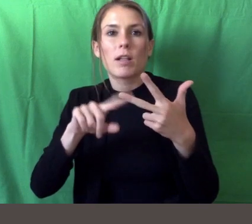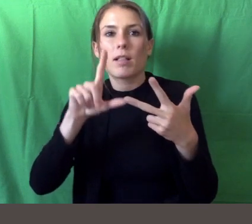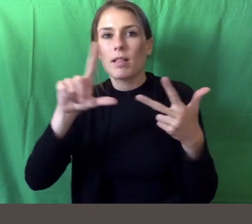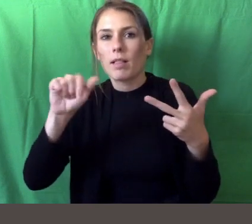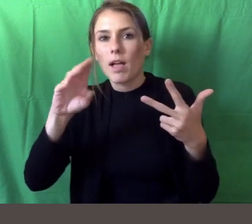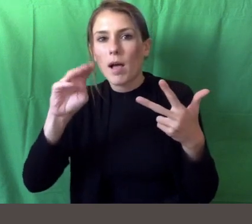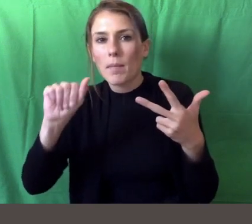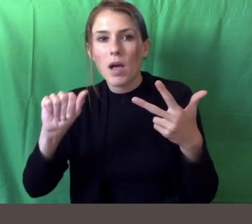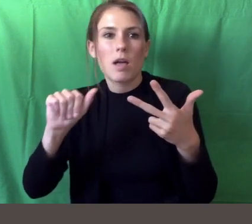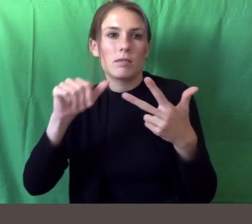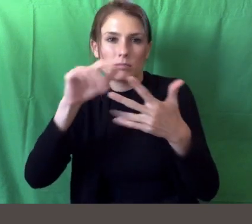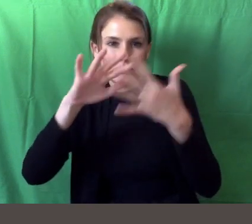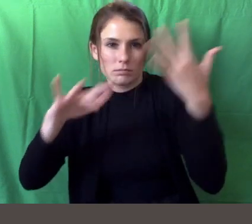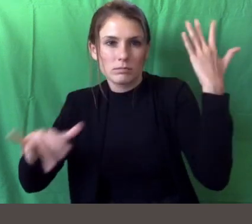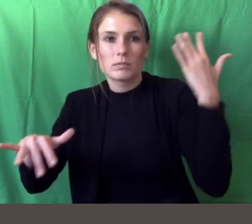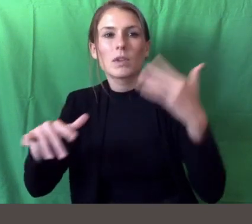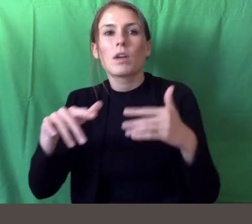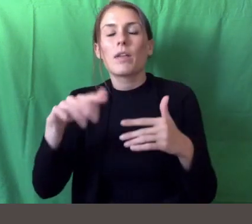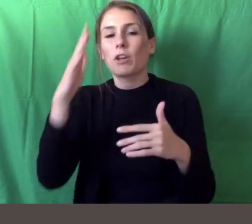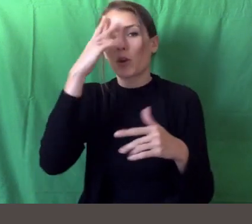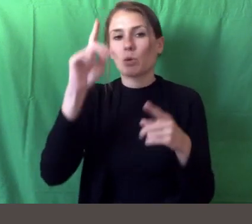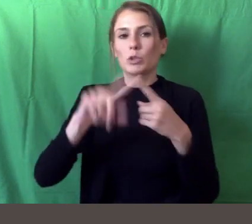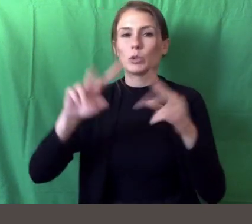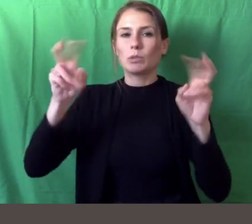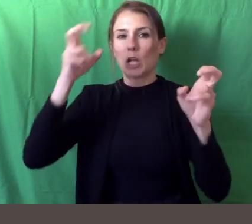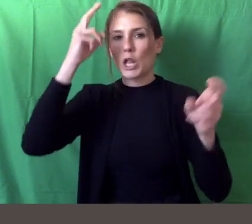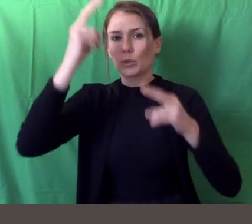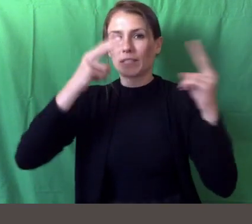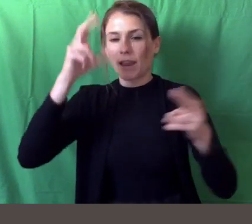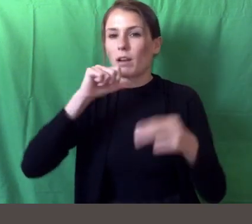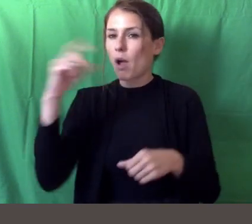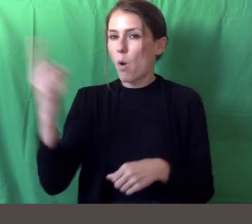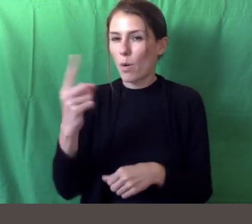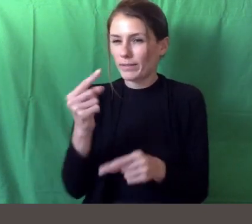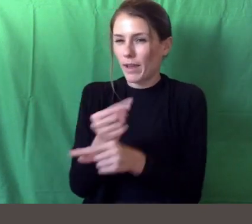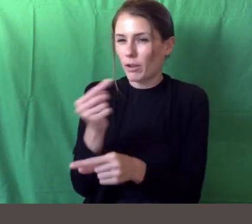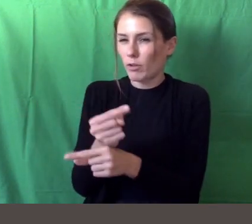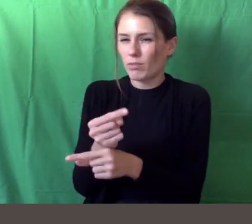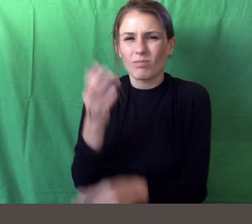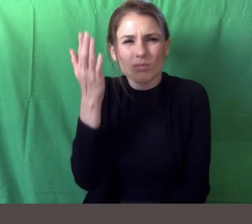But they are known to hallucinate and do not always produce accurate output. Why is that?